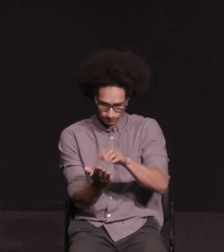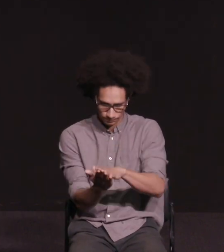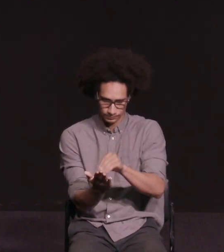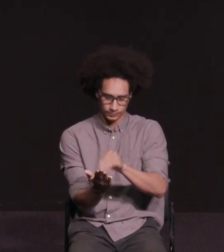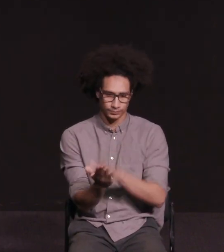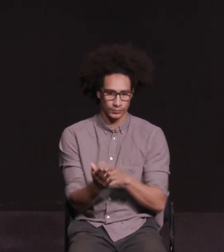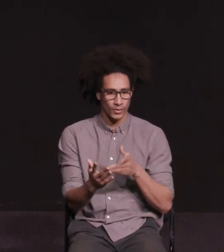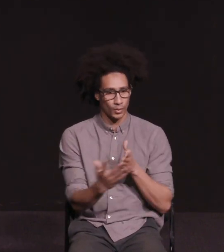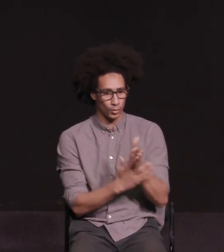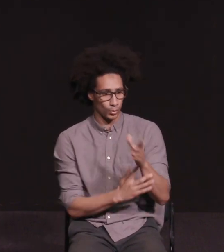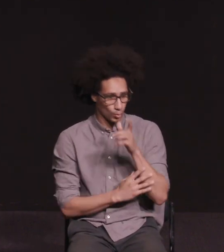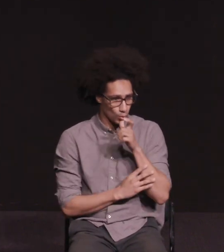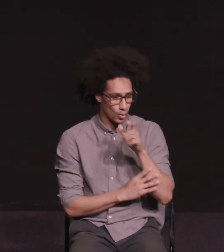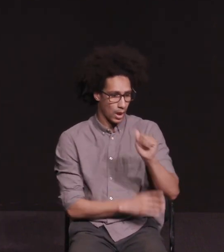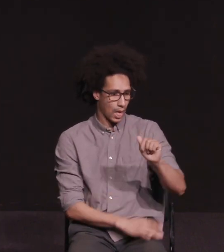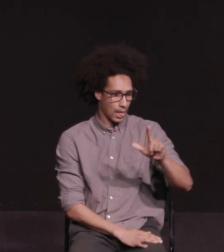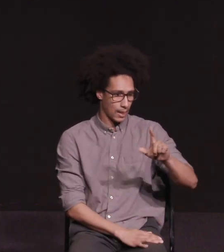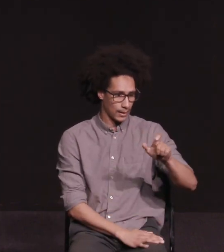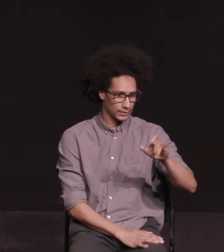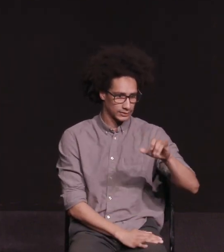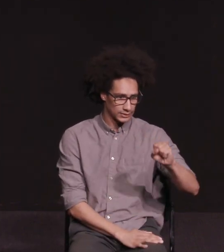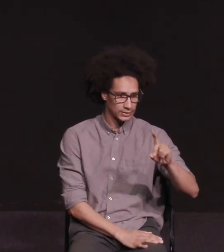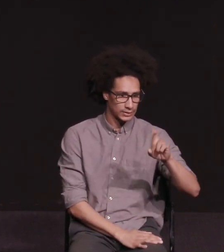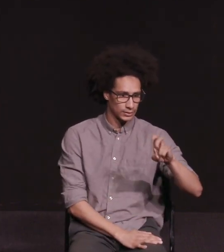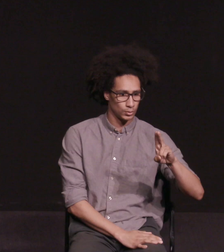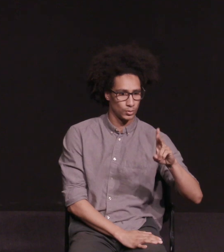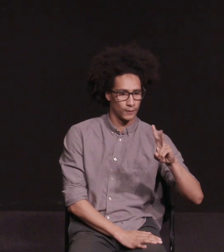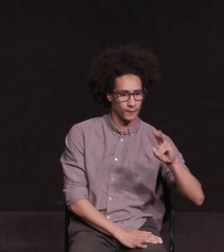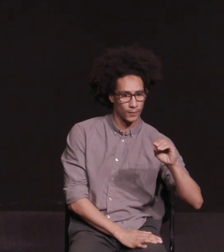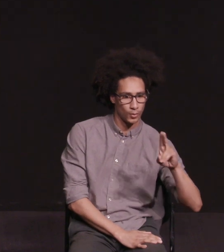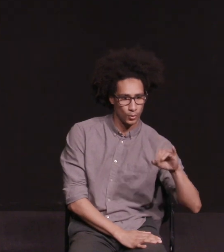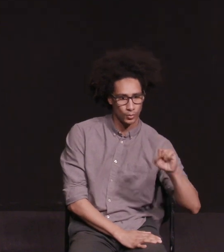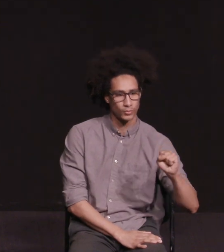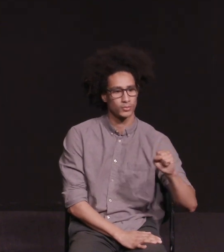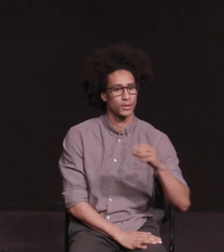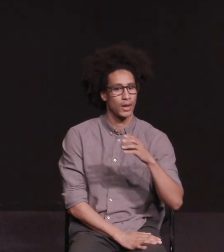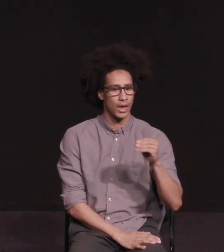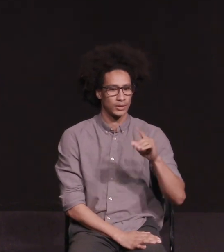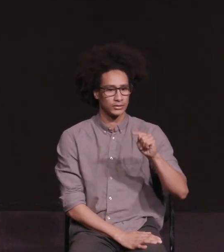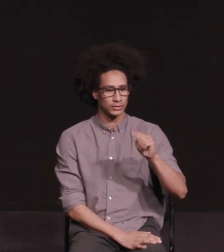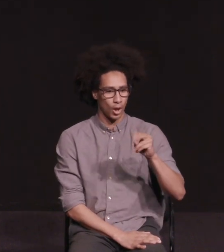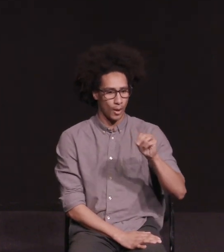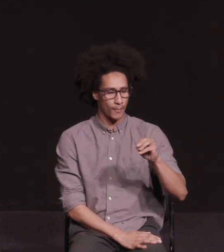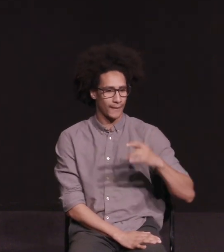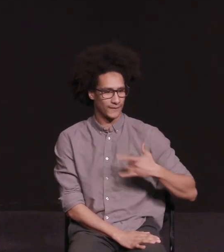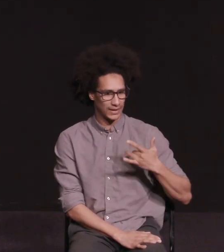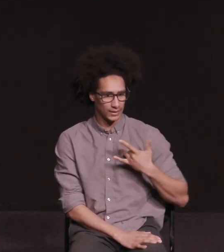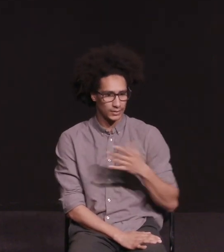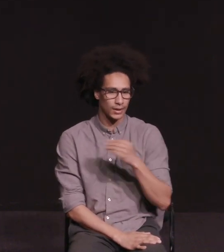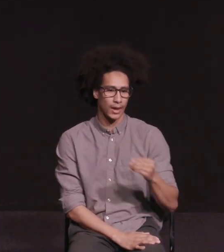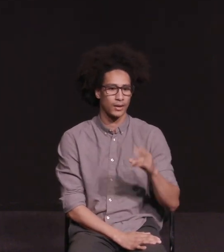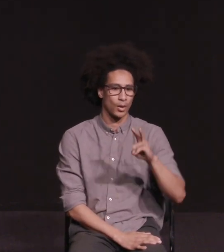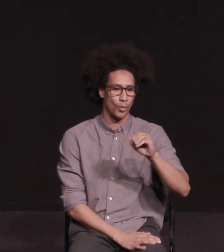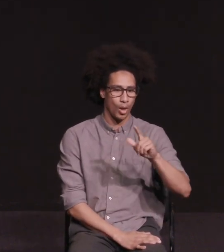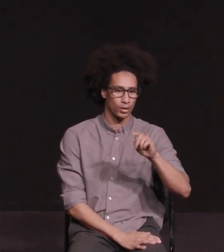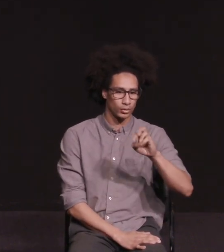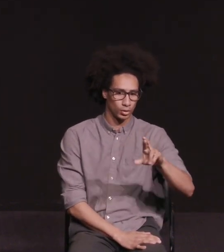Alexis De Veaux, author and illustrator Tom Feelings, and YA author Walter Dean Myers.